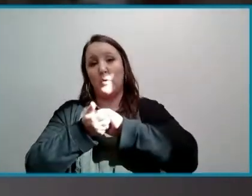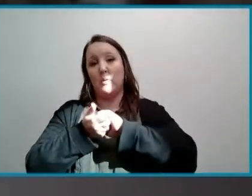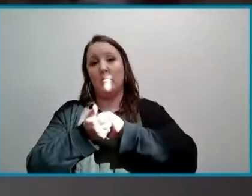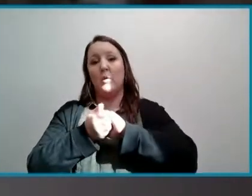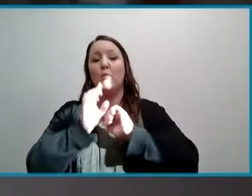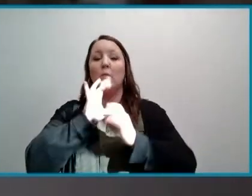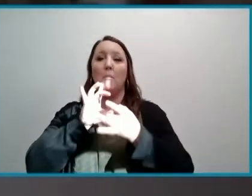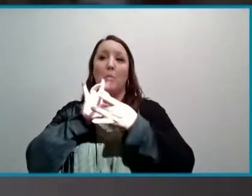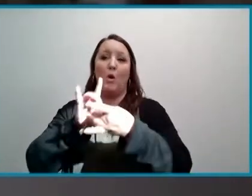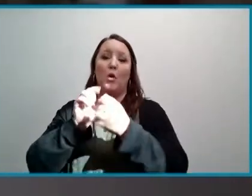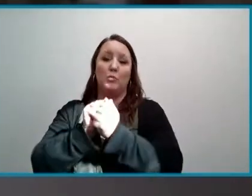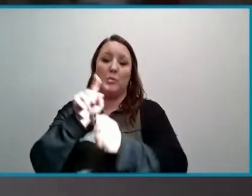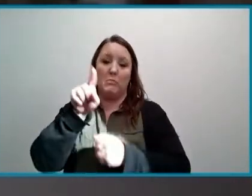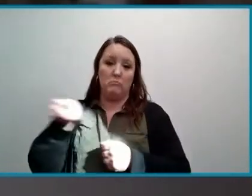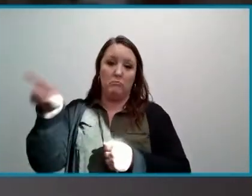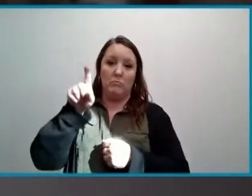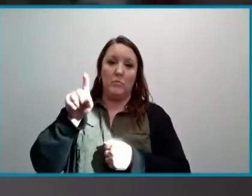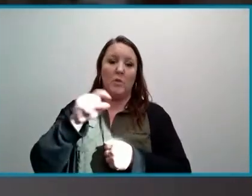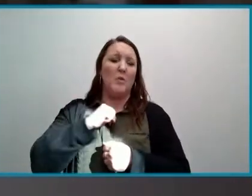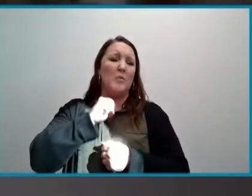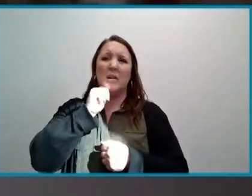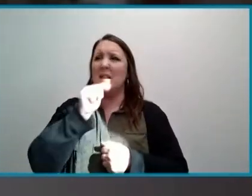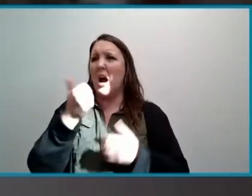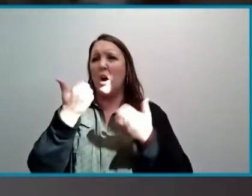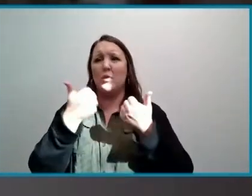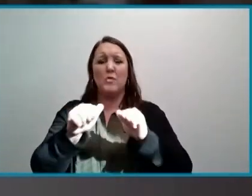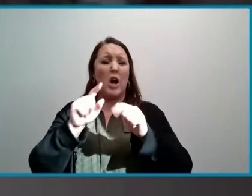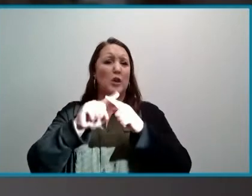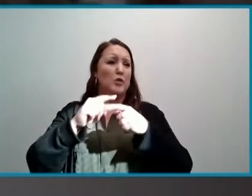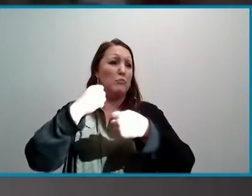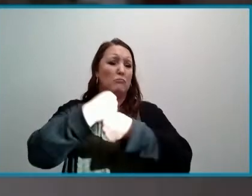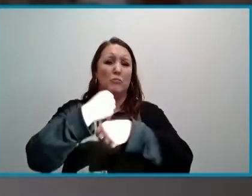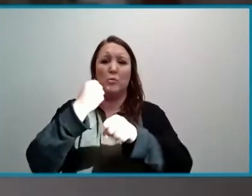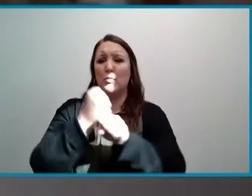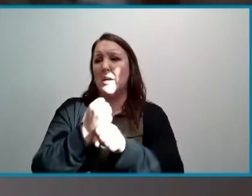We're not looking to create any kind of monetary